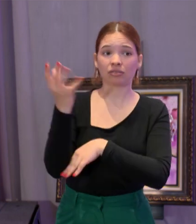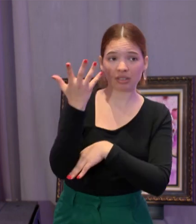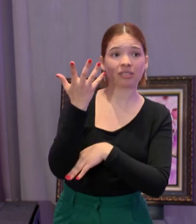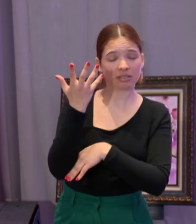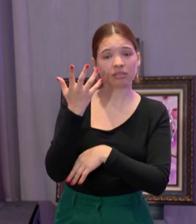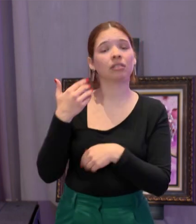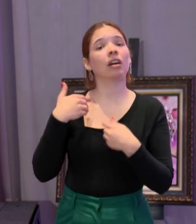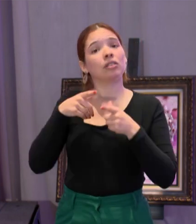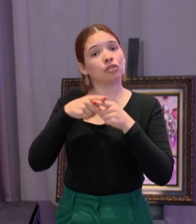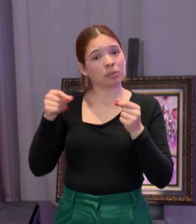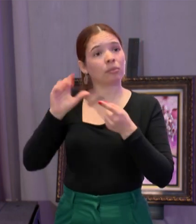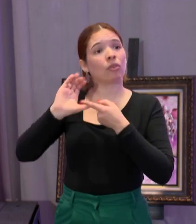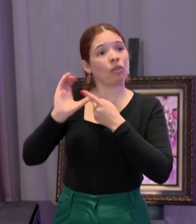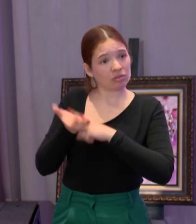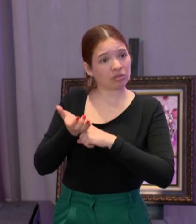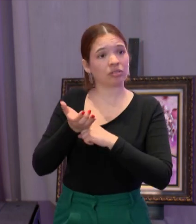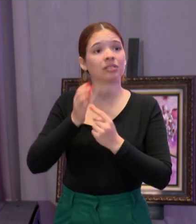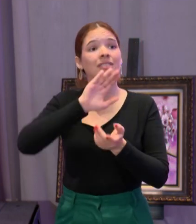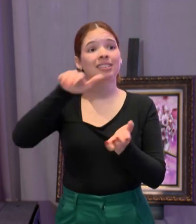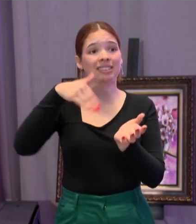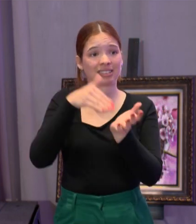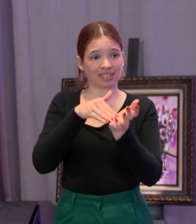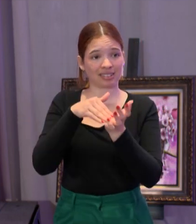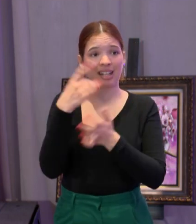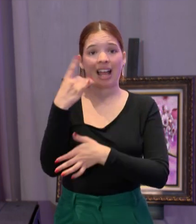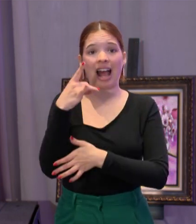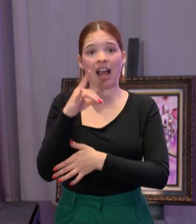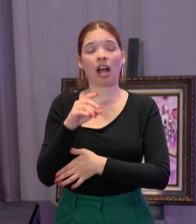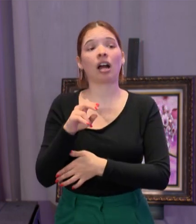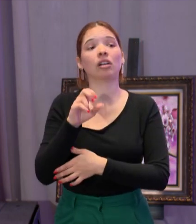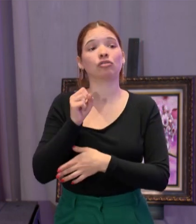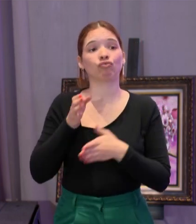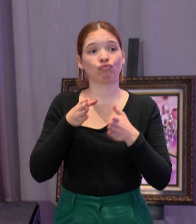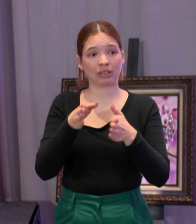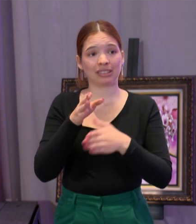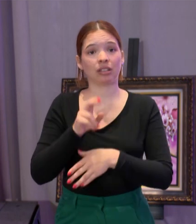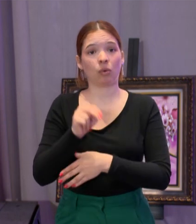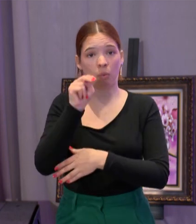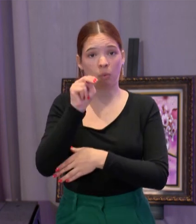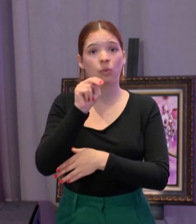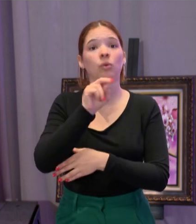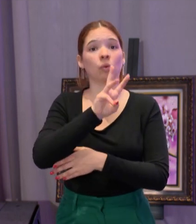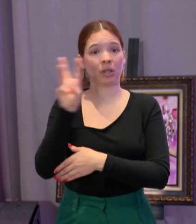INFORMATION AND CULTURAL CENTER ON 18th STREET NORTHWEST WILL BE PRESENTING BLOSSOMING FLOWERS IN